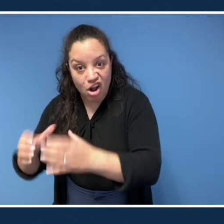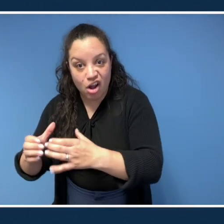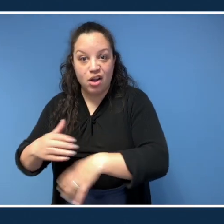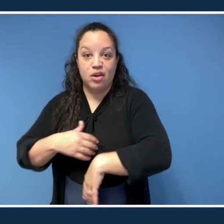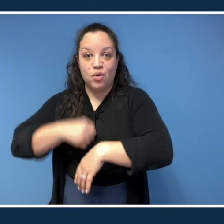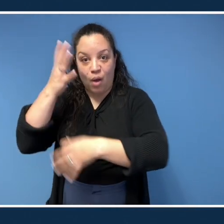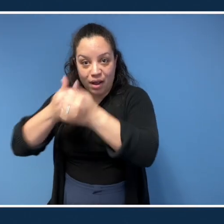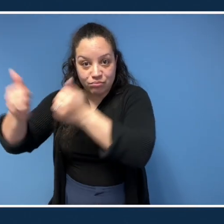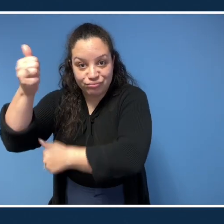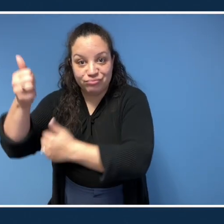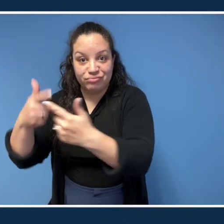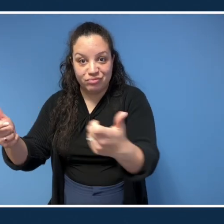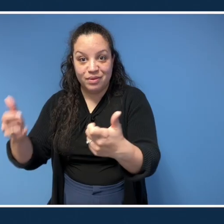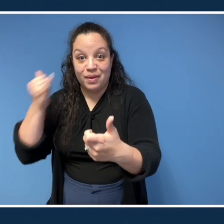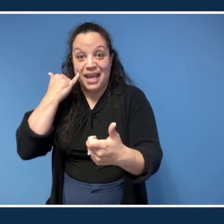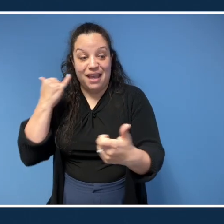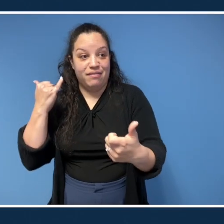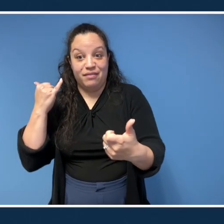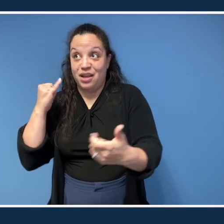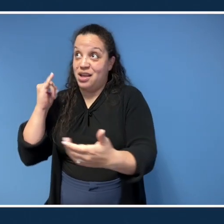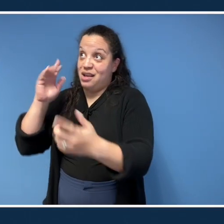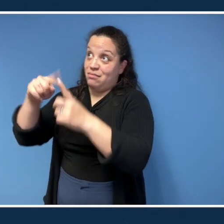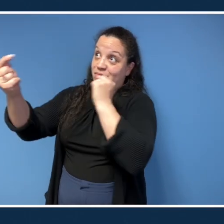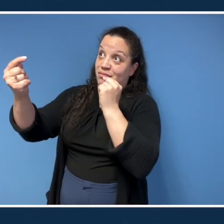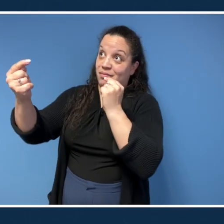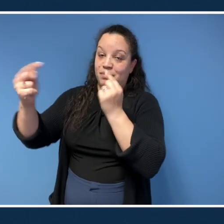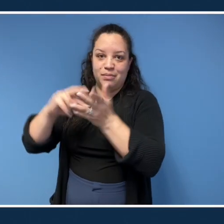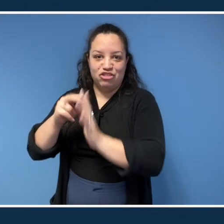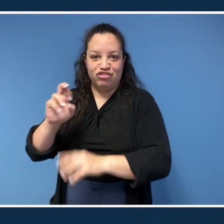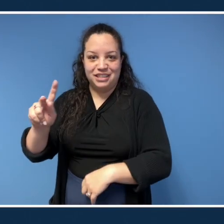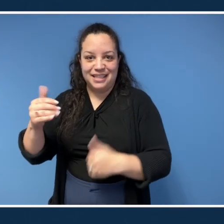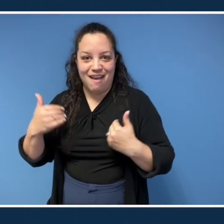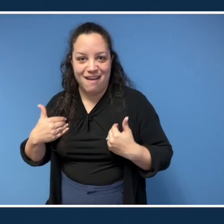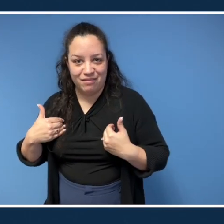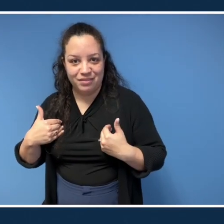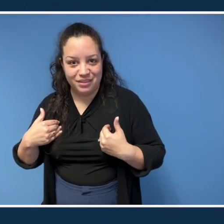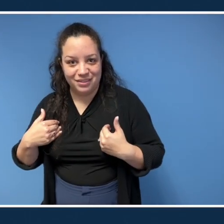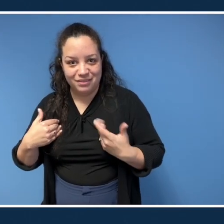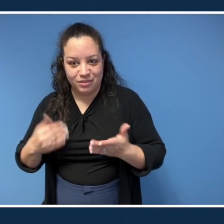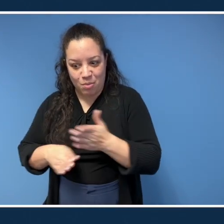when you're going against the grain in that sense, there's risk for allies as well too. But in order to get to that place where